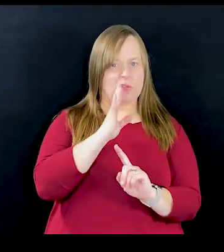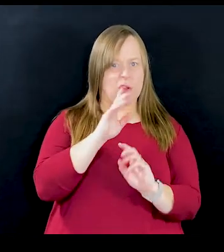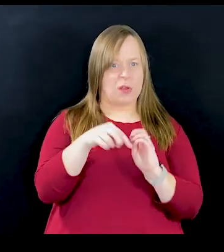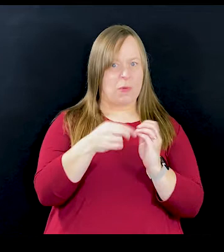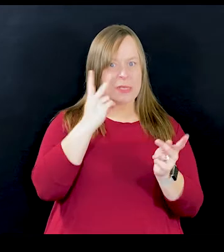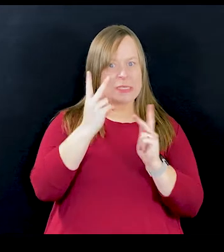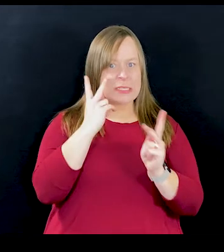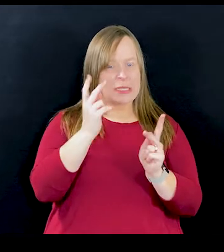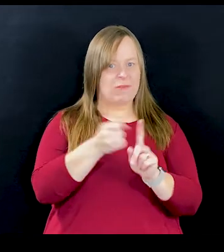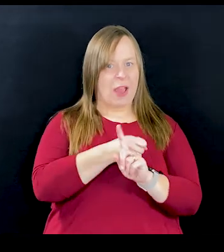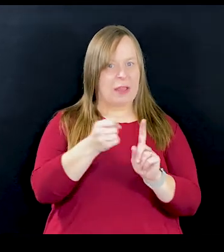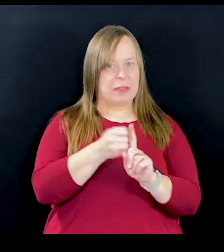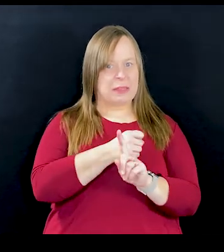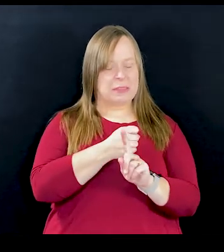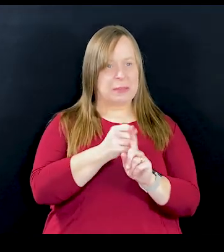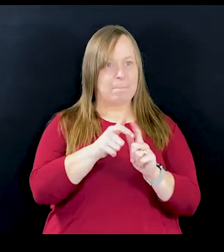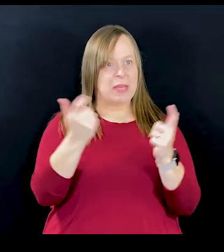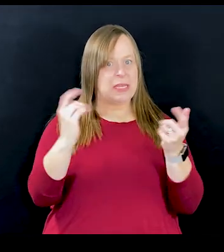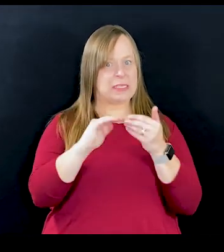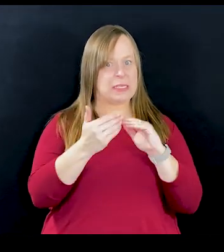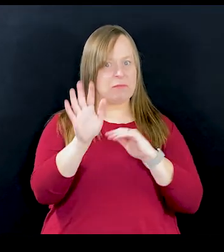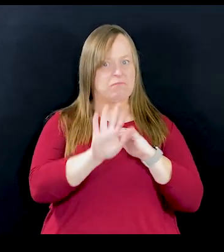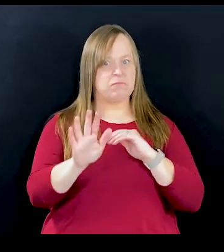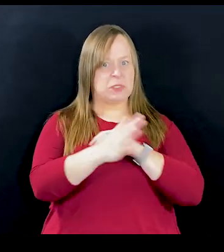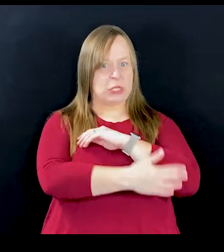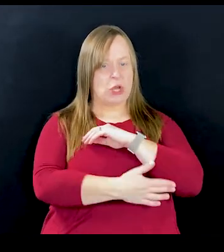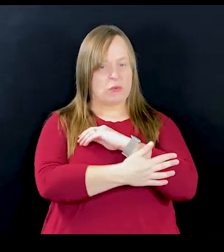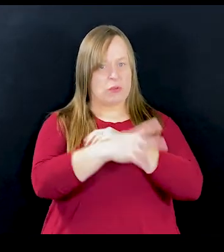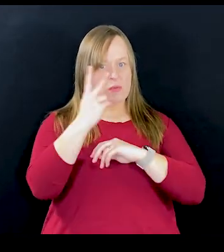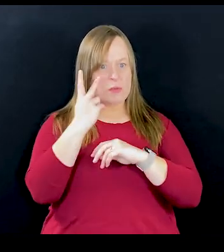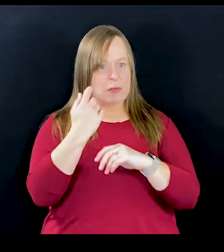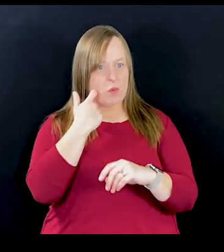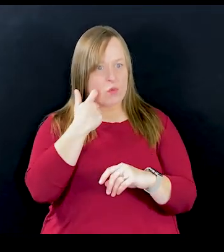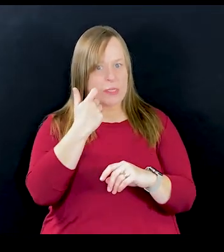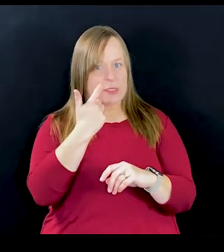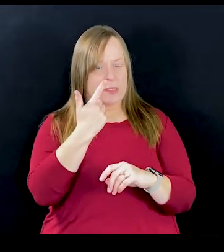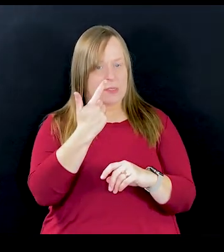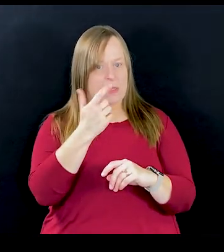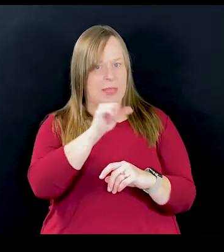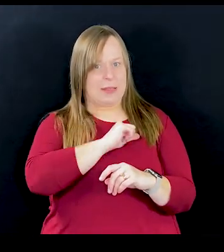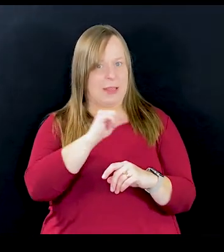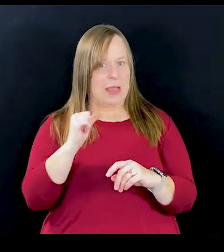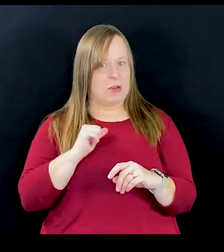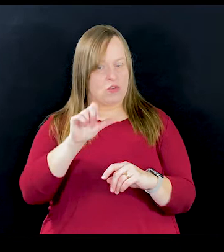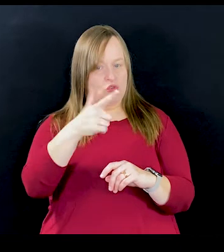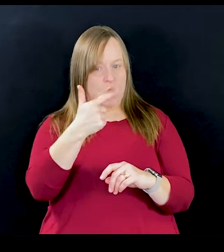we are seeing violence in major cities across the country. And as she said, most recently in Atlanta.